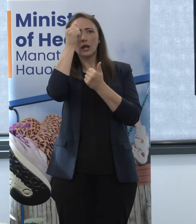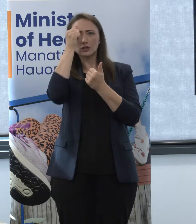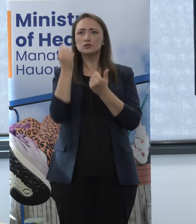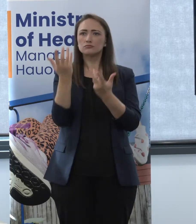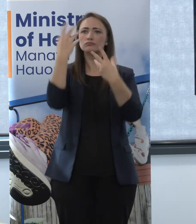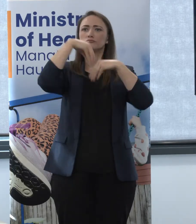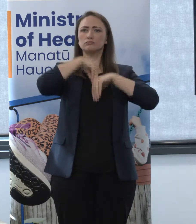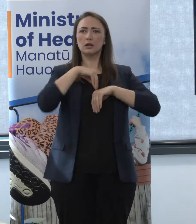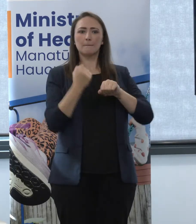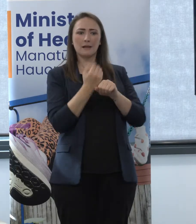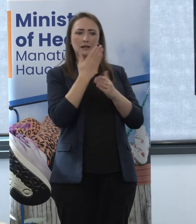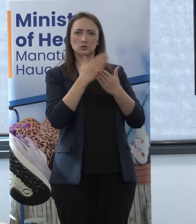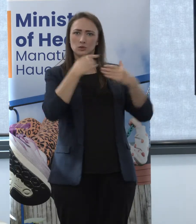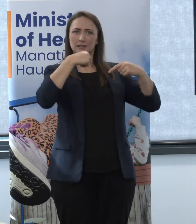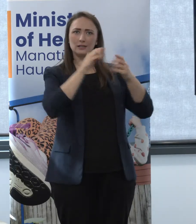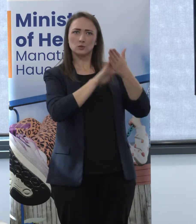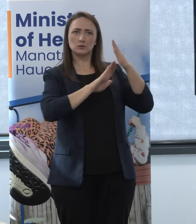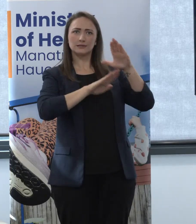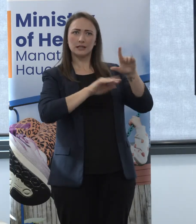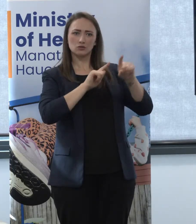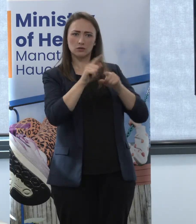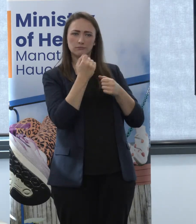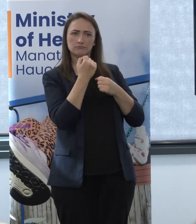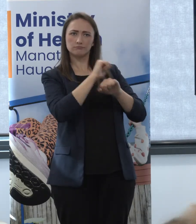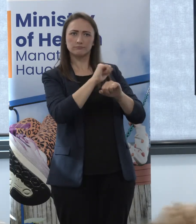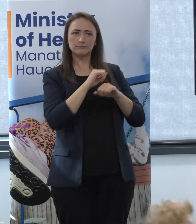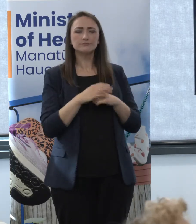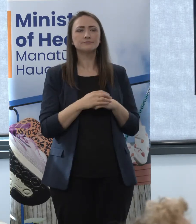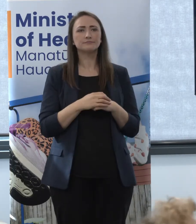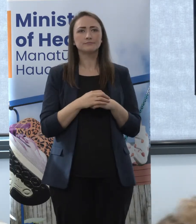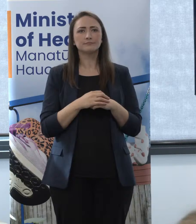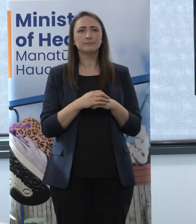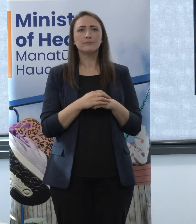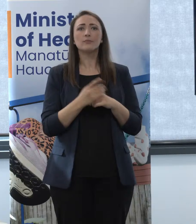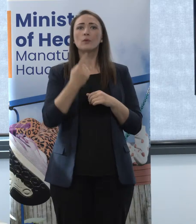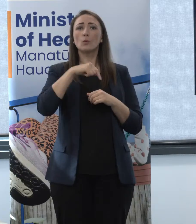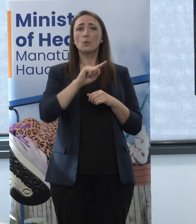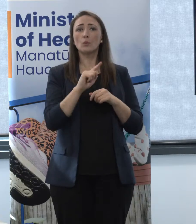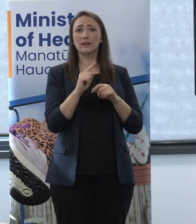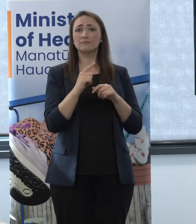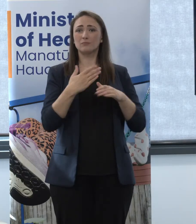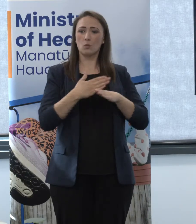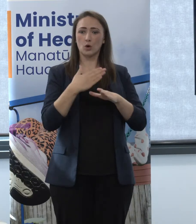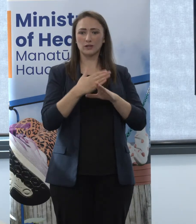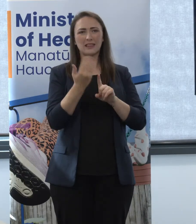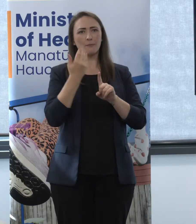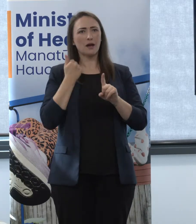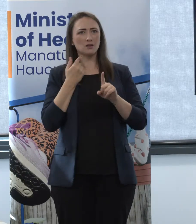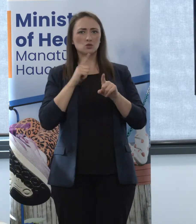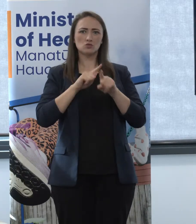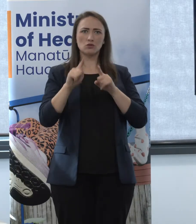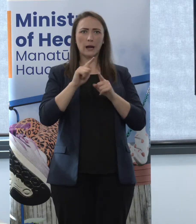Of course as you know we previously have been working to elimination strategy, but in